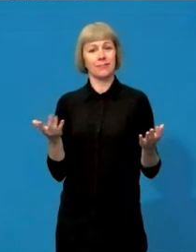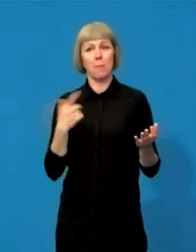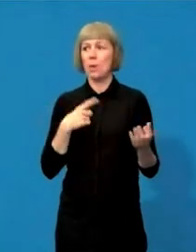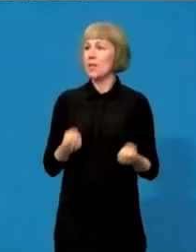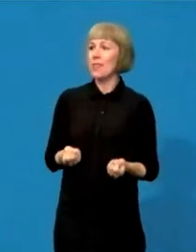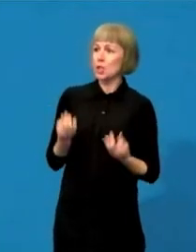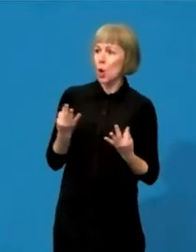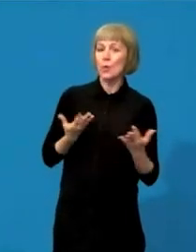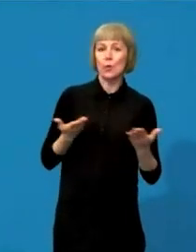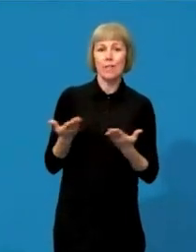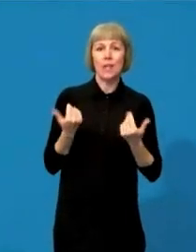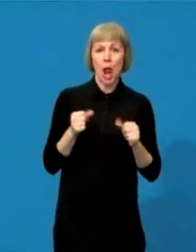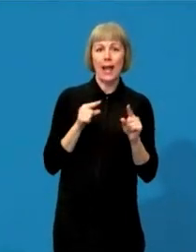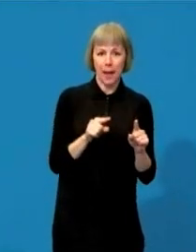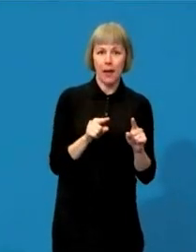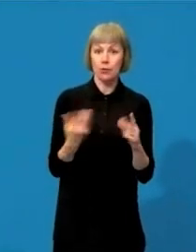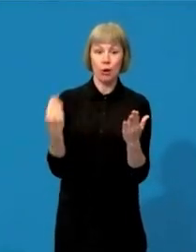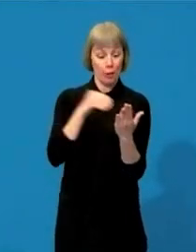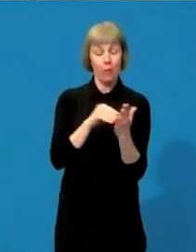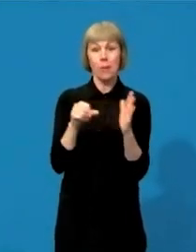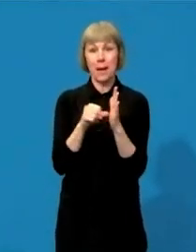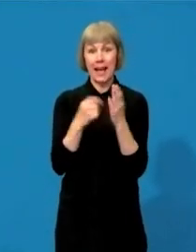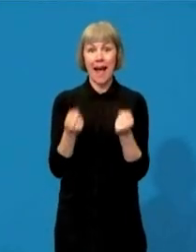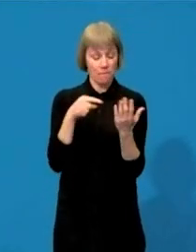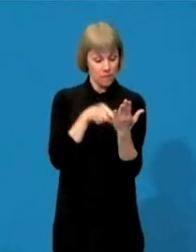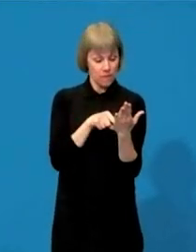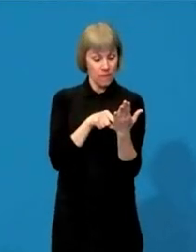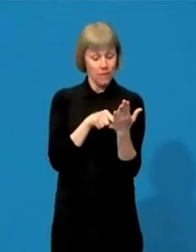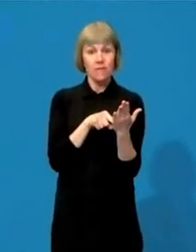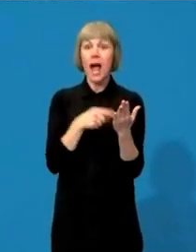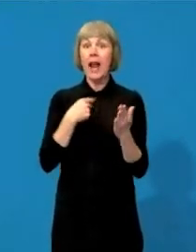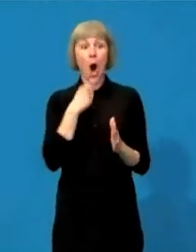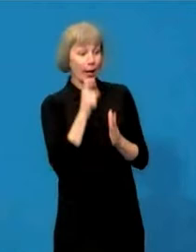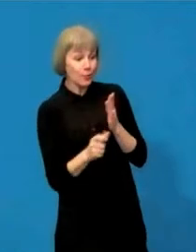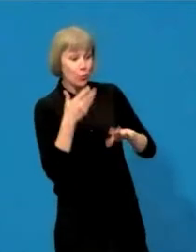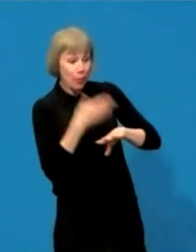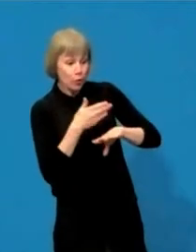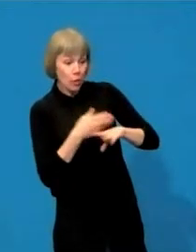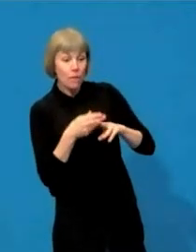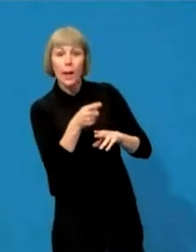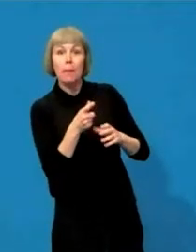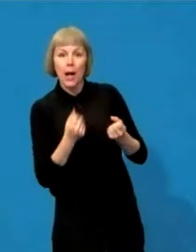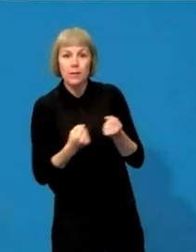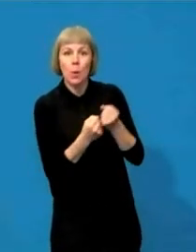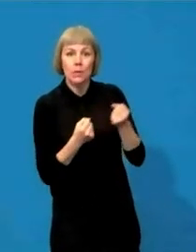And so I fill that role, but because I'm his father I can't access - He can't access. You can't get paid.